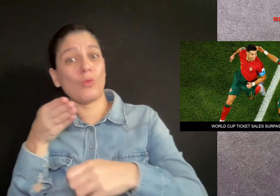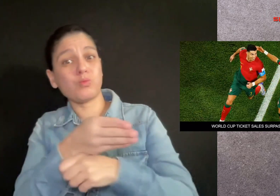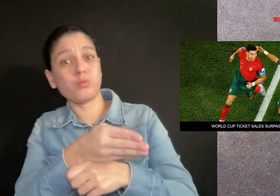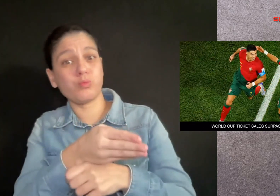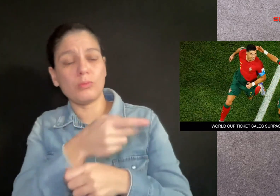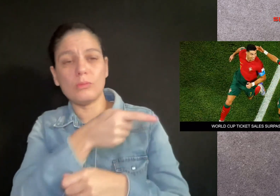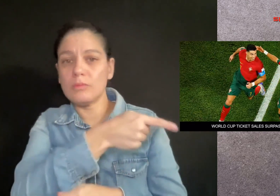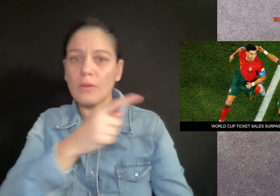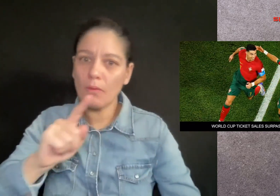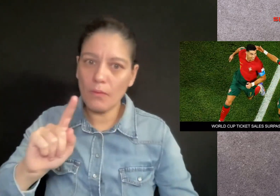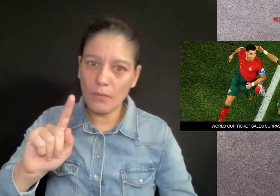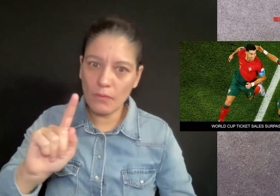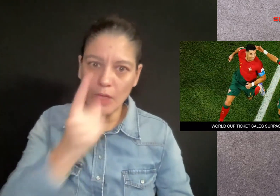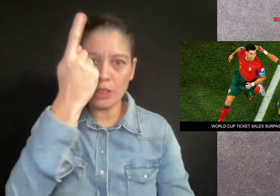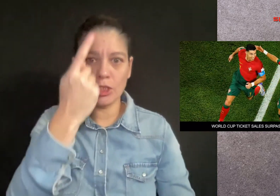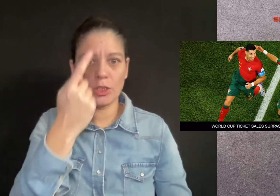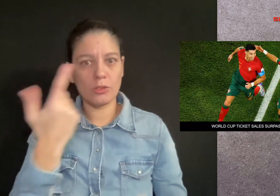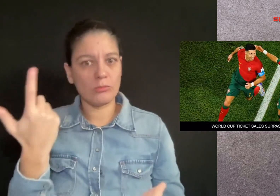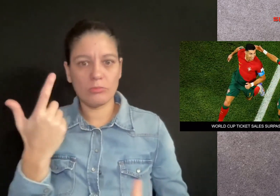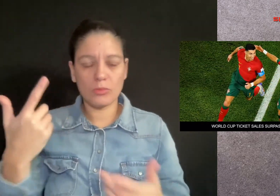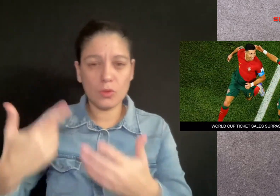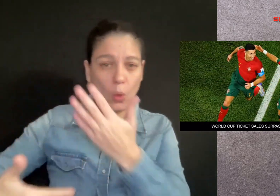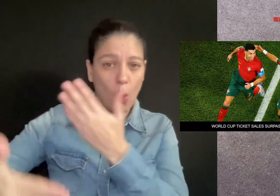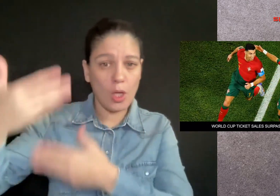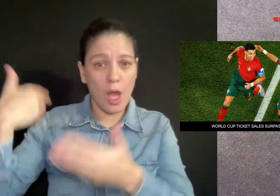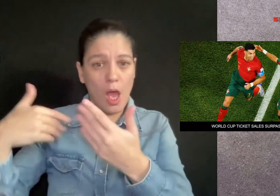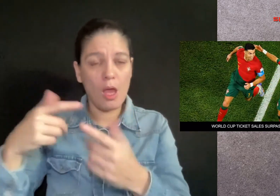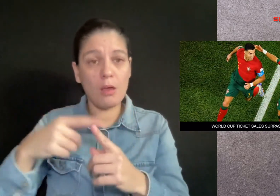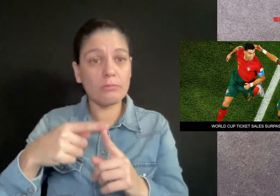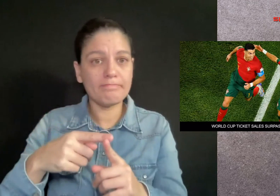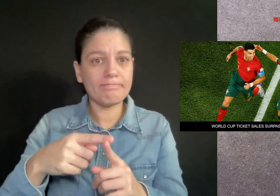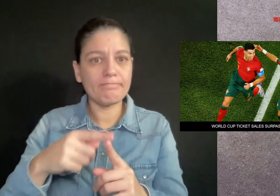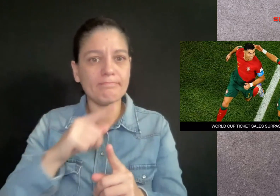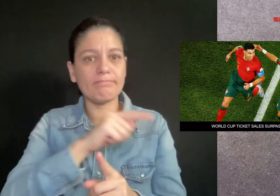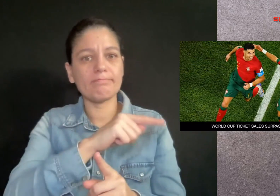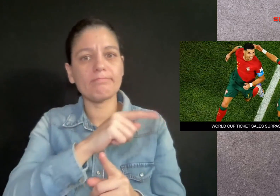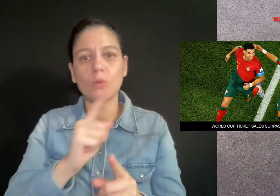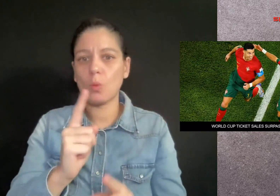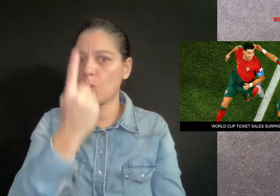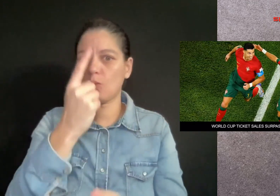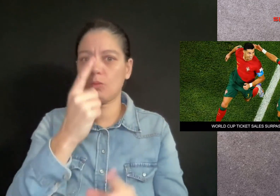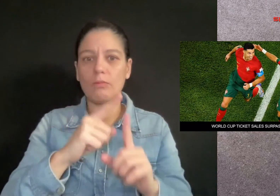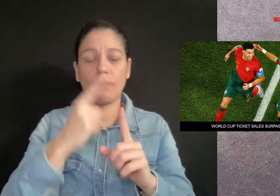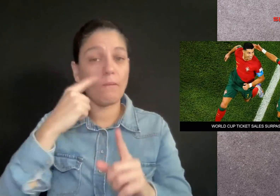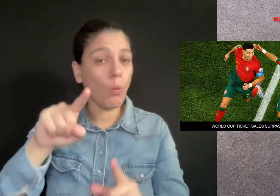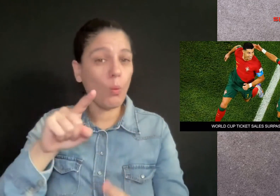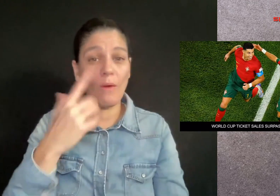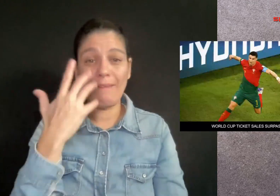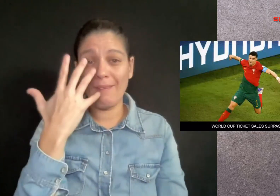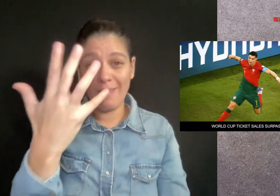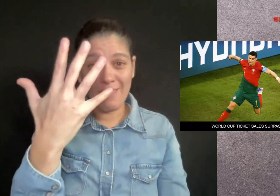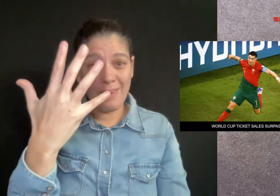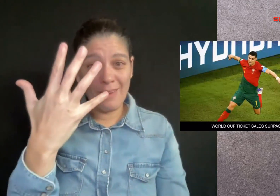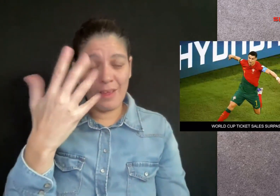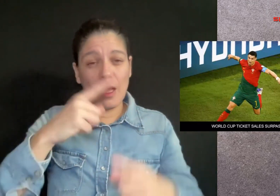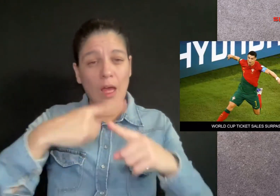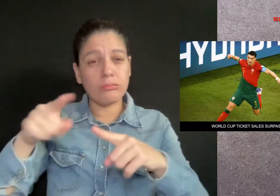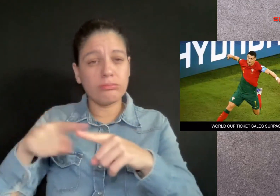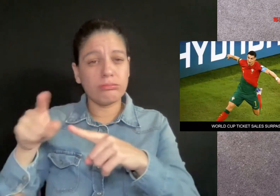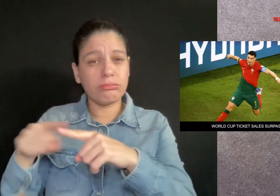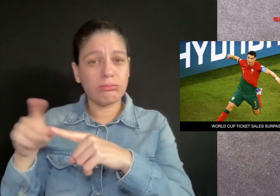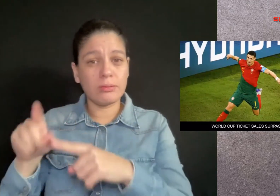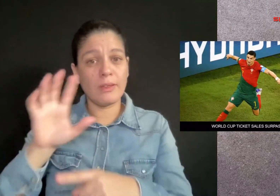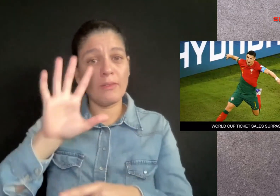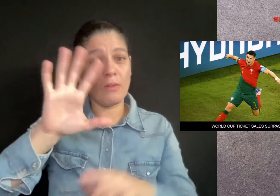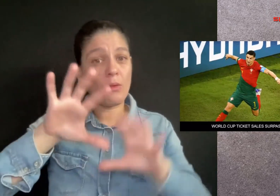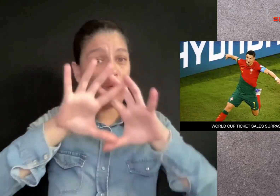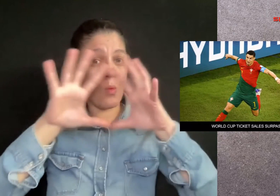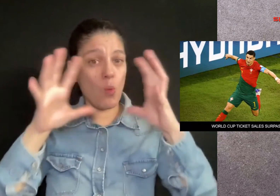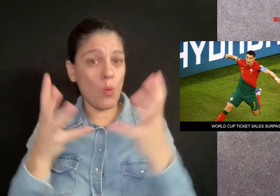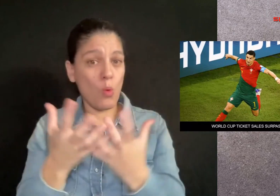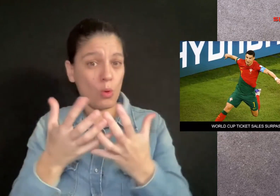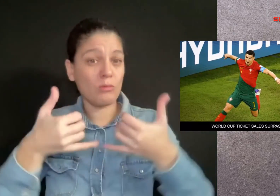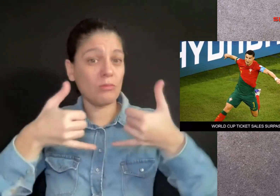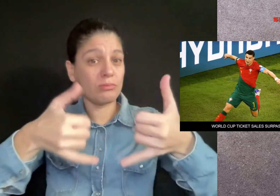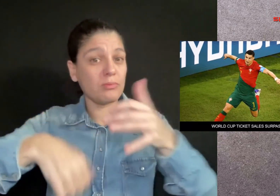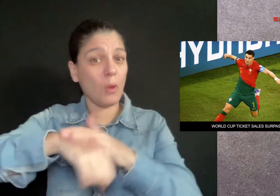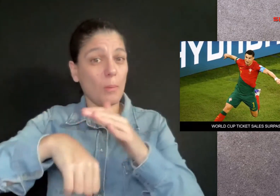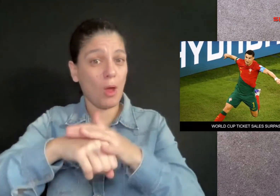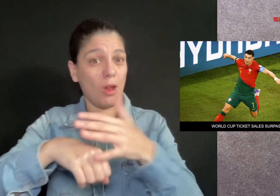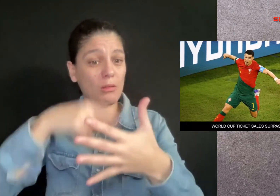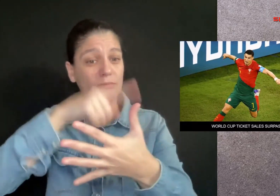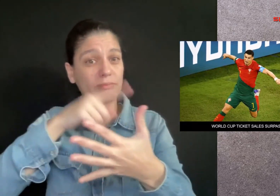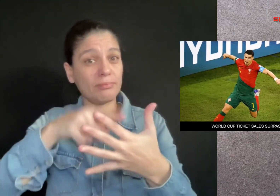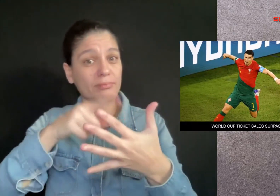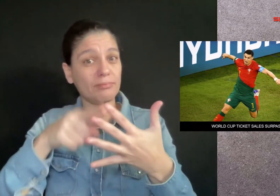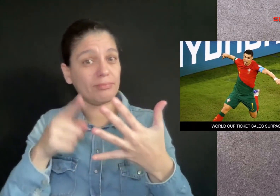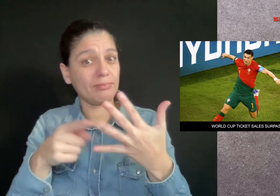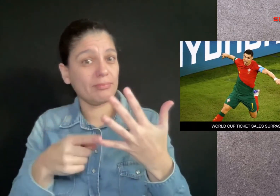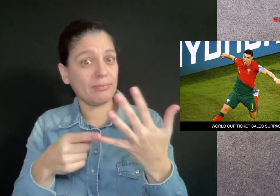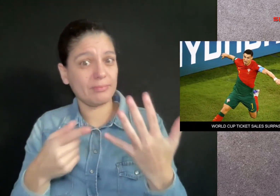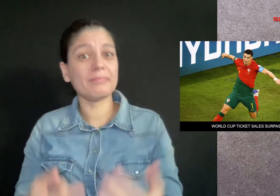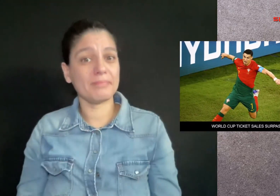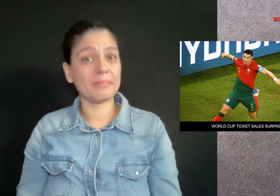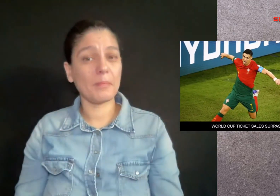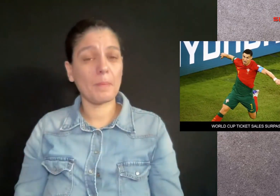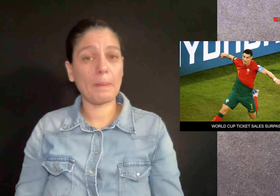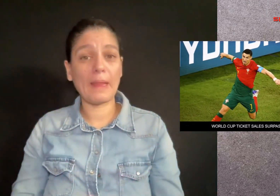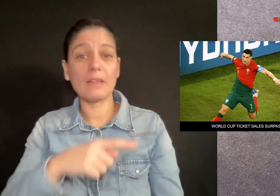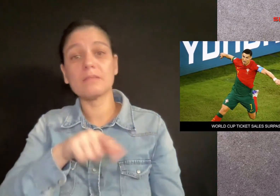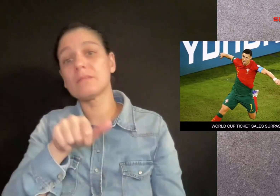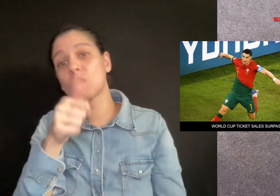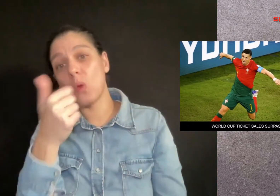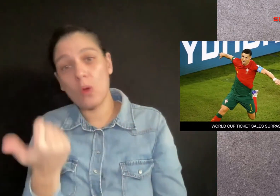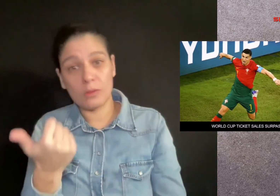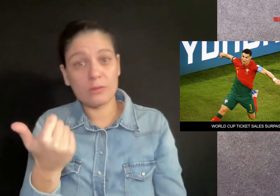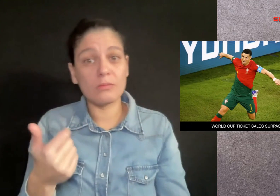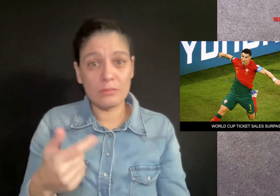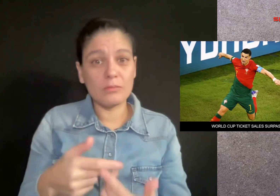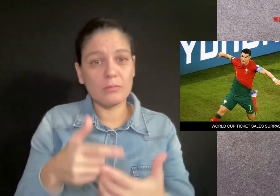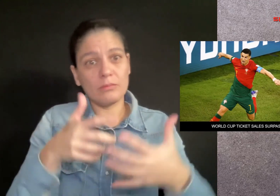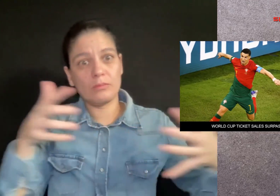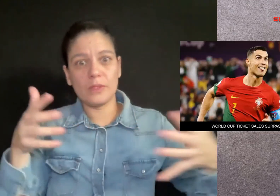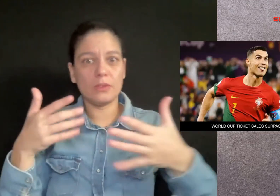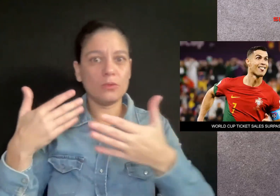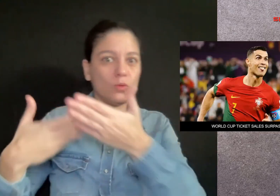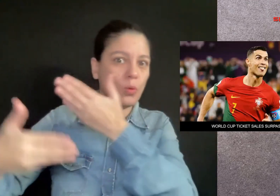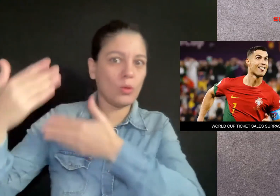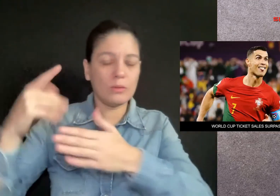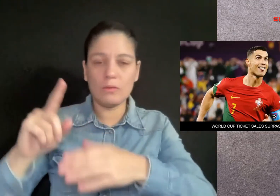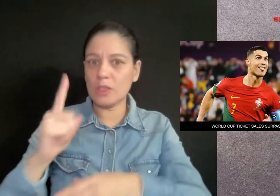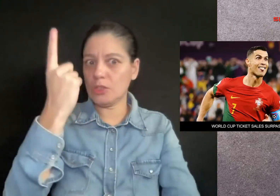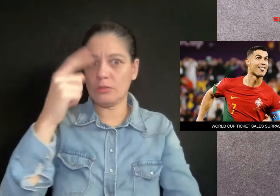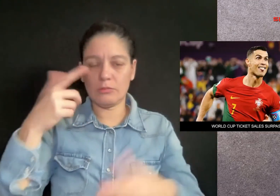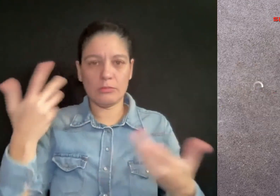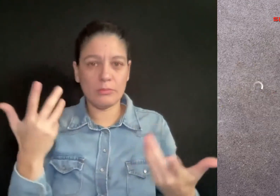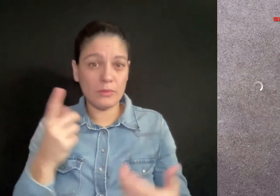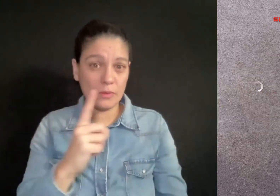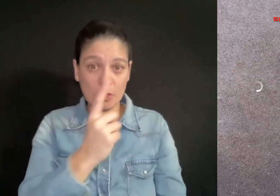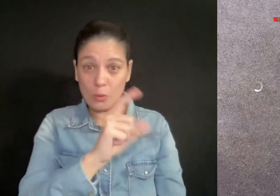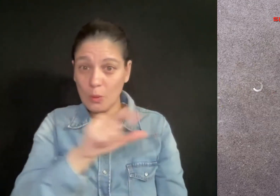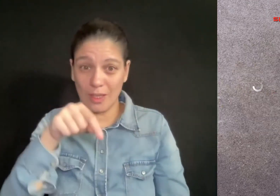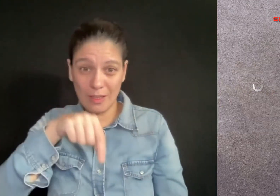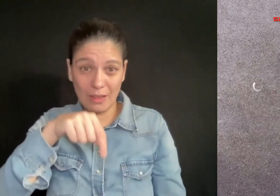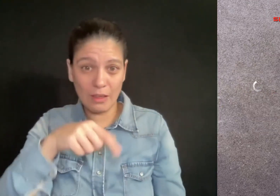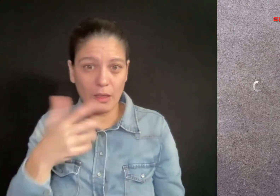his goal makes him the first man in history to score in five separate World Cups